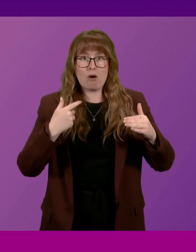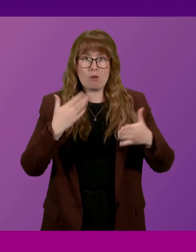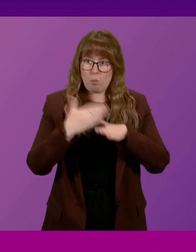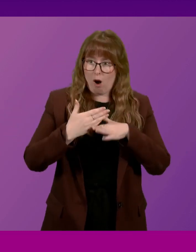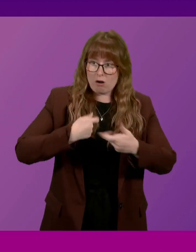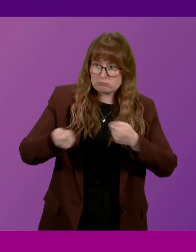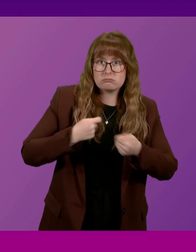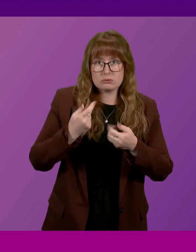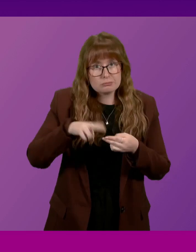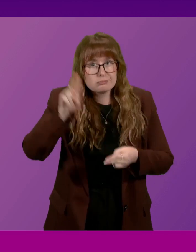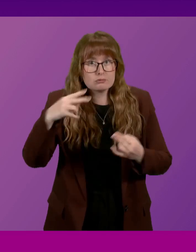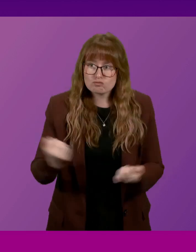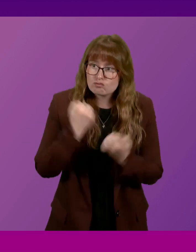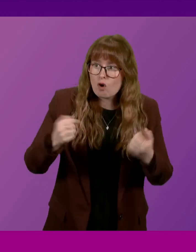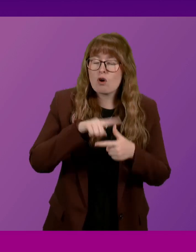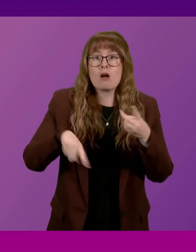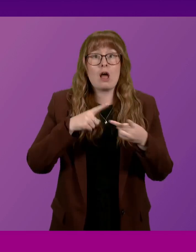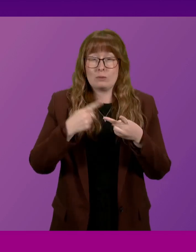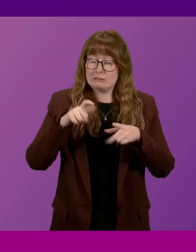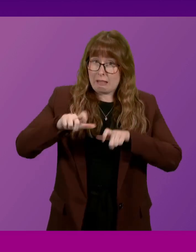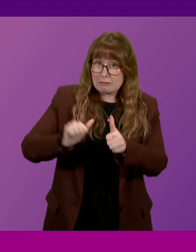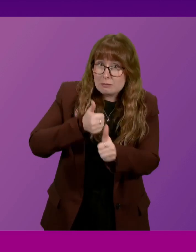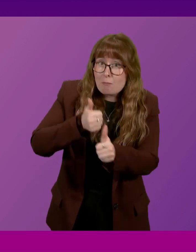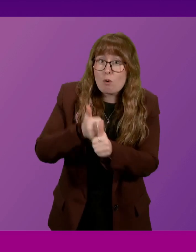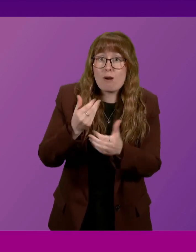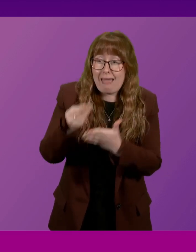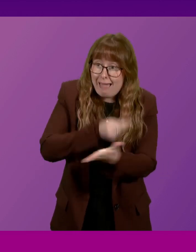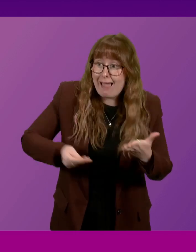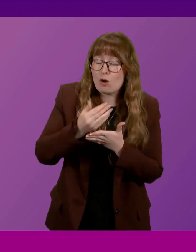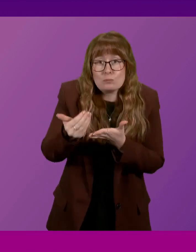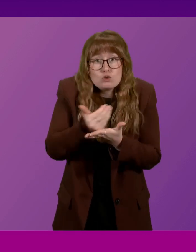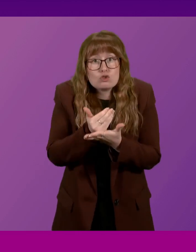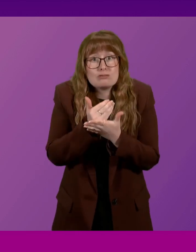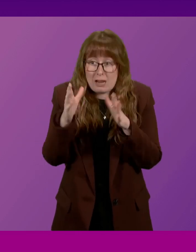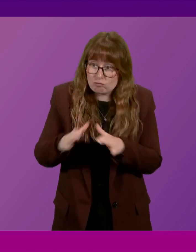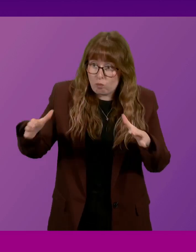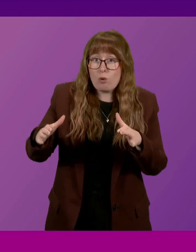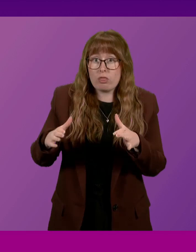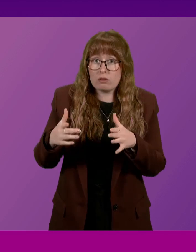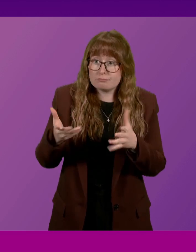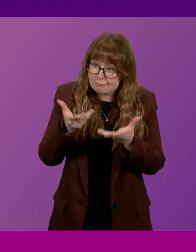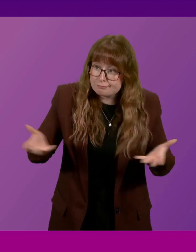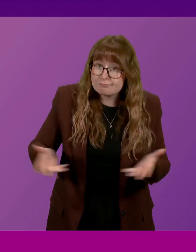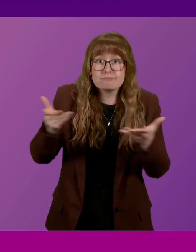for government includes measures to support economic security and growth, but it is right to recognise the effect on Scottish living standards of UK Government